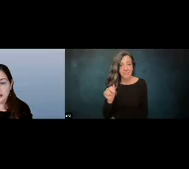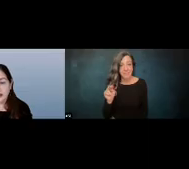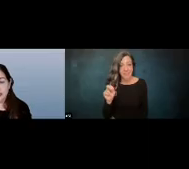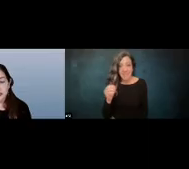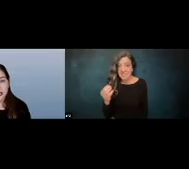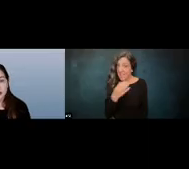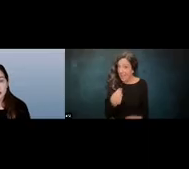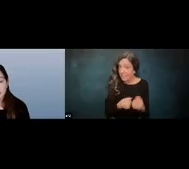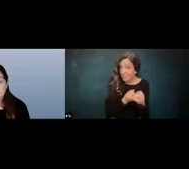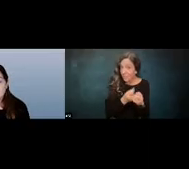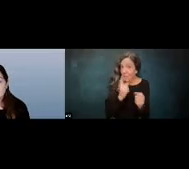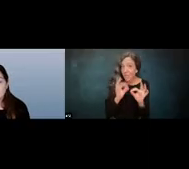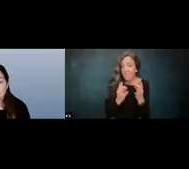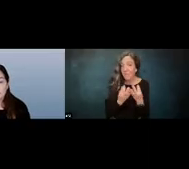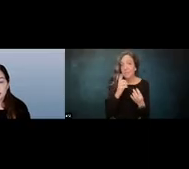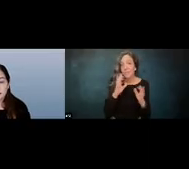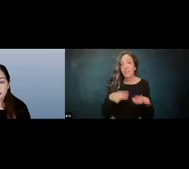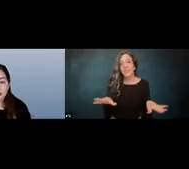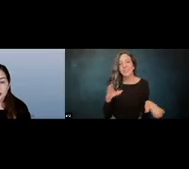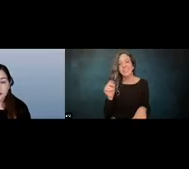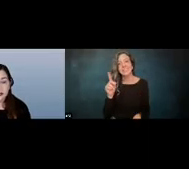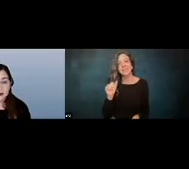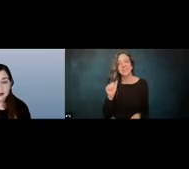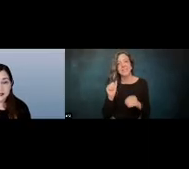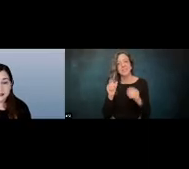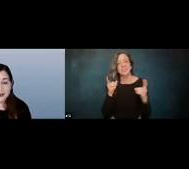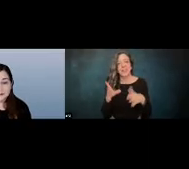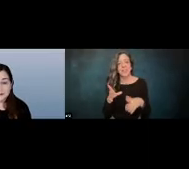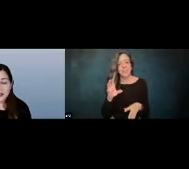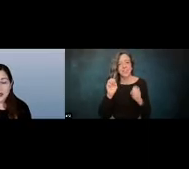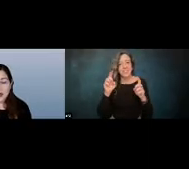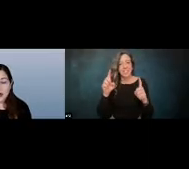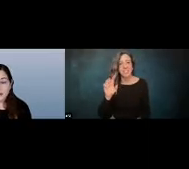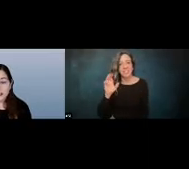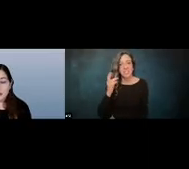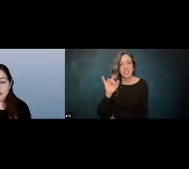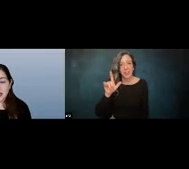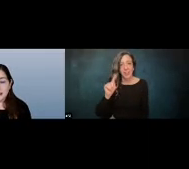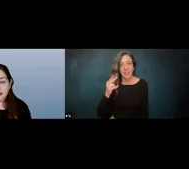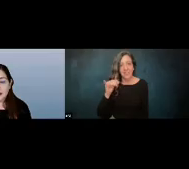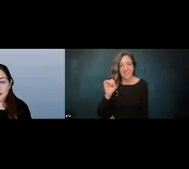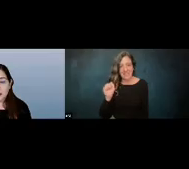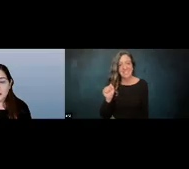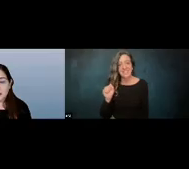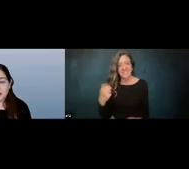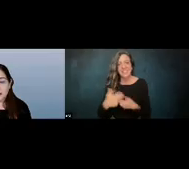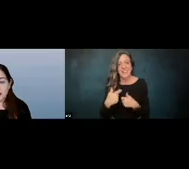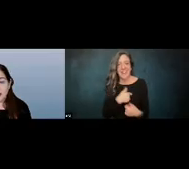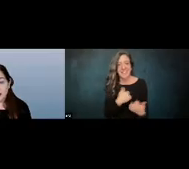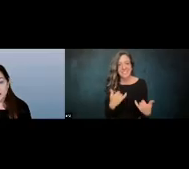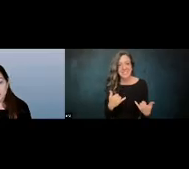director of education Cheryl thes joining with us today. A resource highlight we will lean